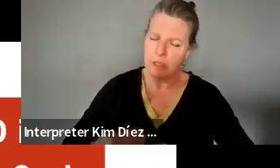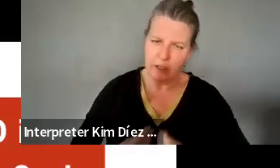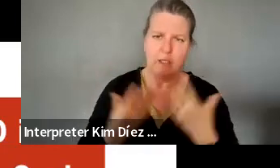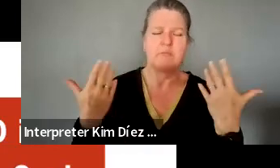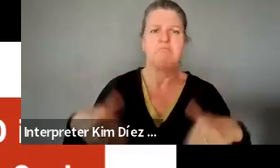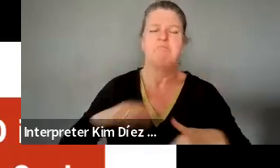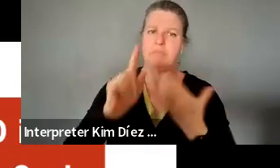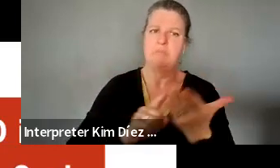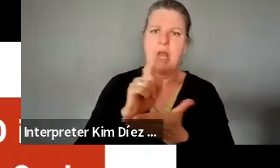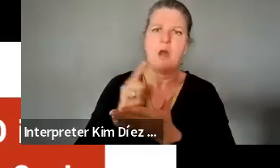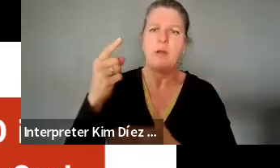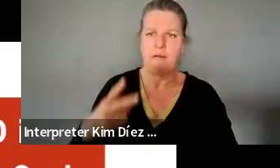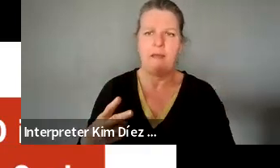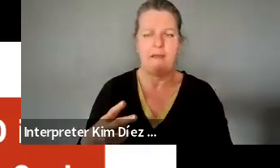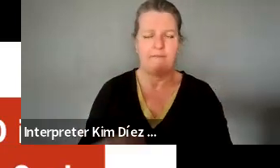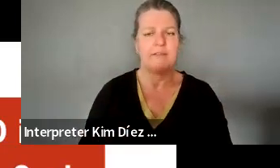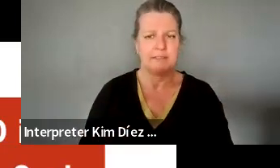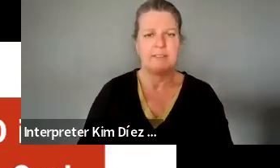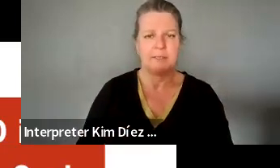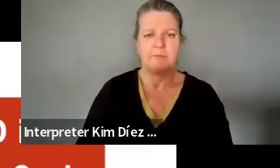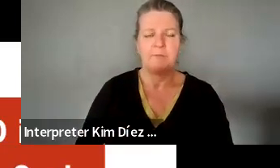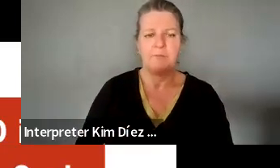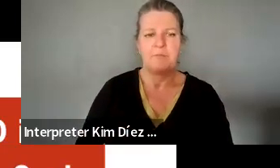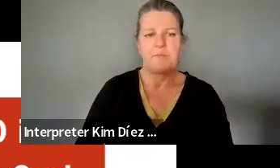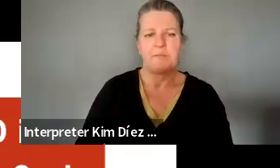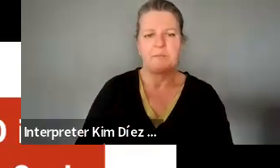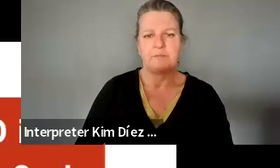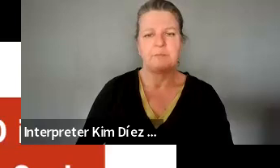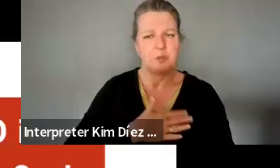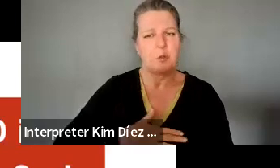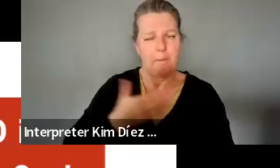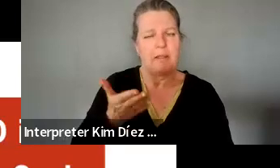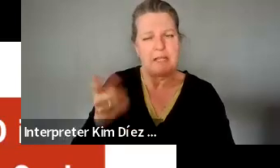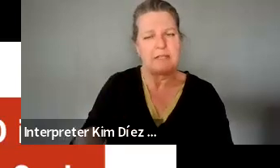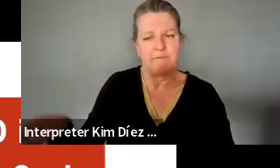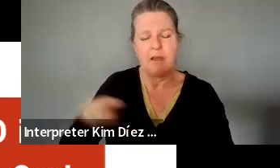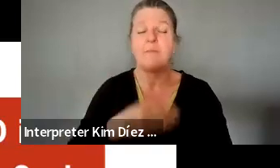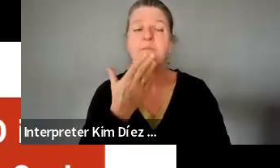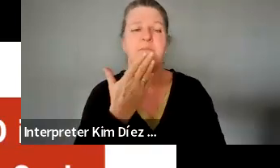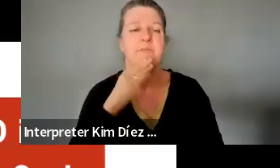So yeah, please do invite folks. [Una] Yeah, thank you, James. And in fact, I think last year,